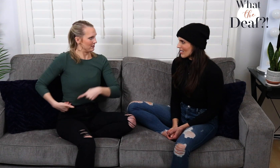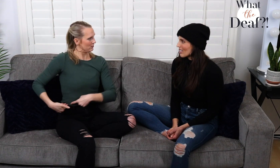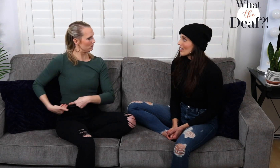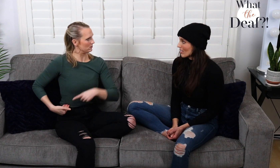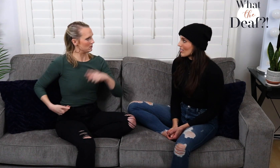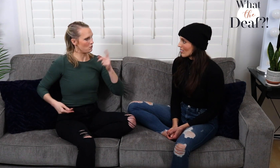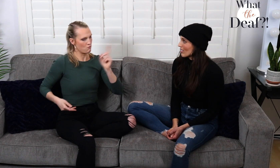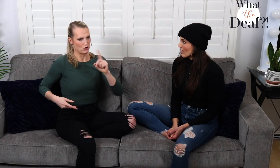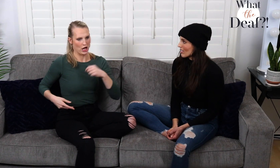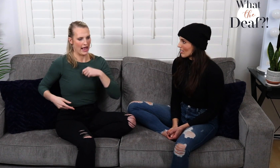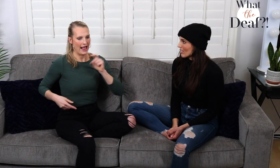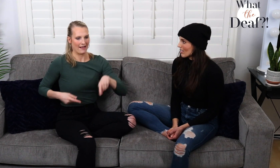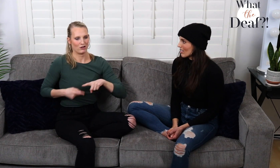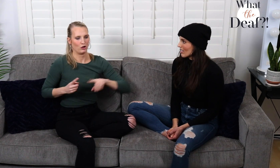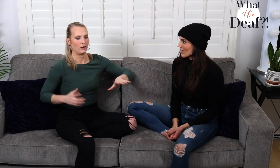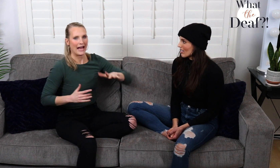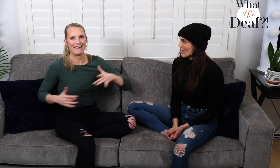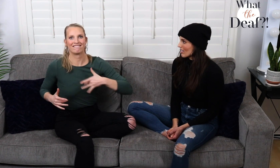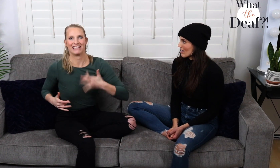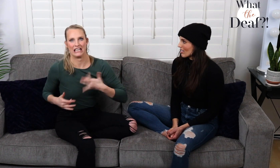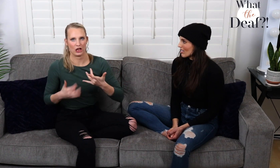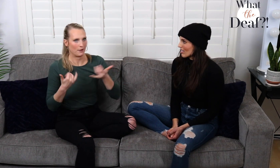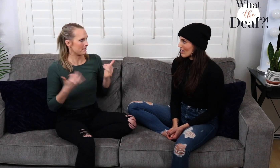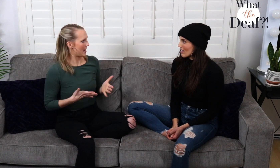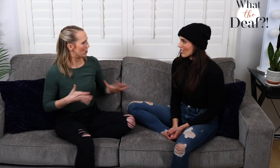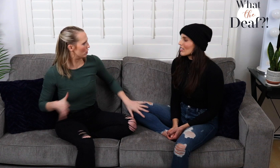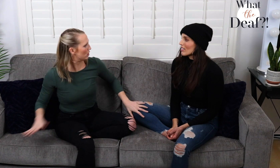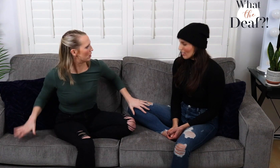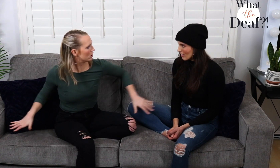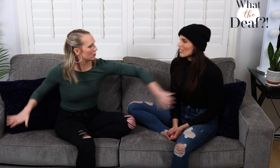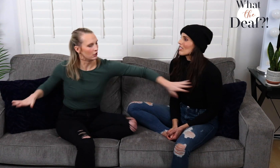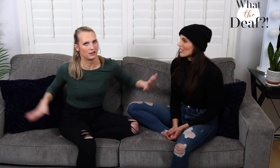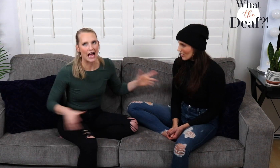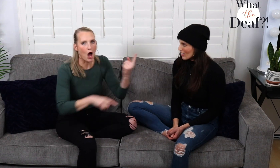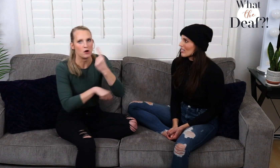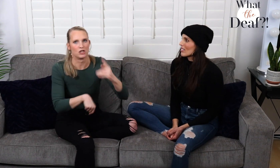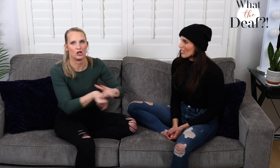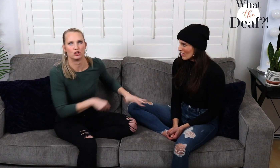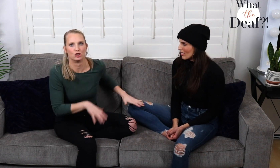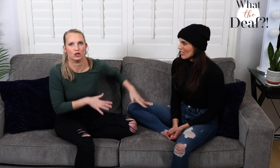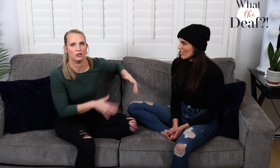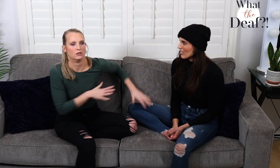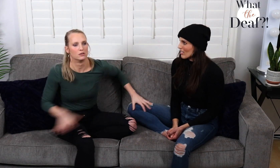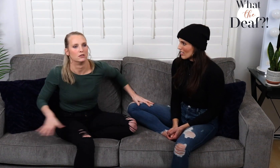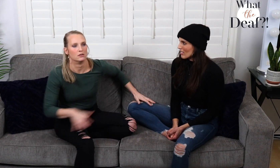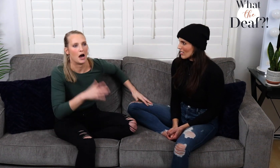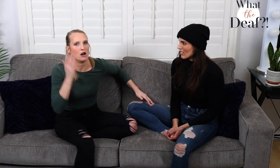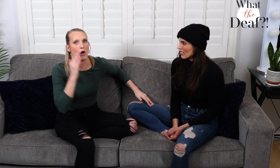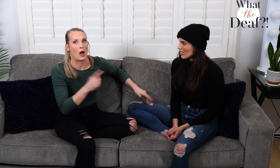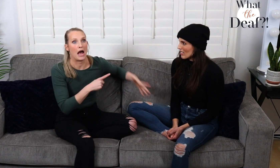instinct ability to feel the players and I'd always be touching them. So if I can feel